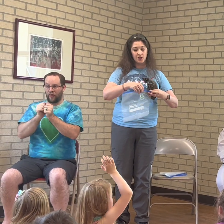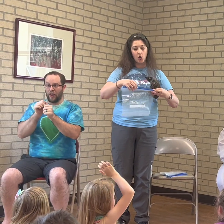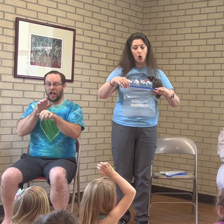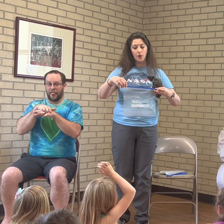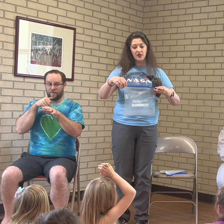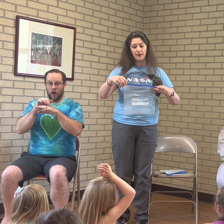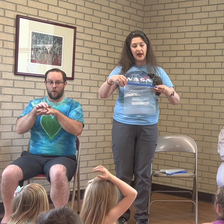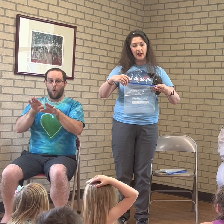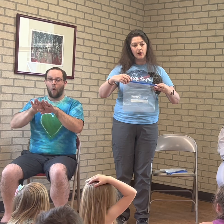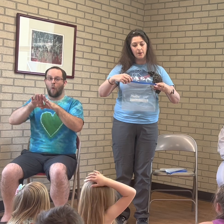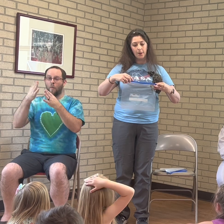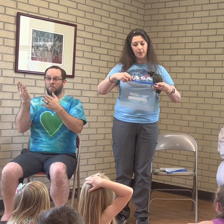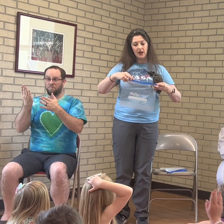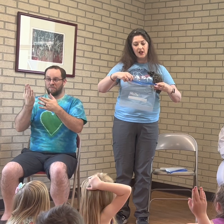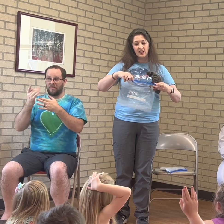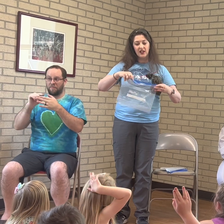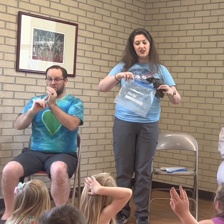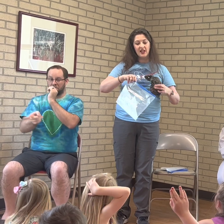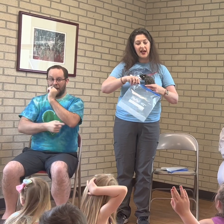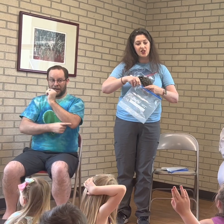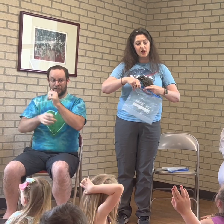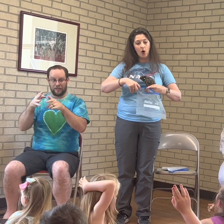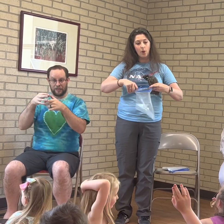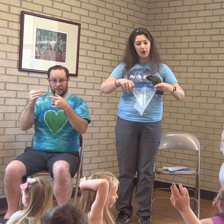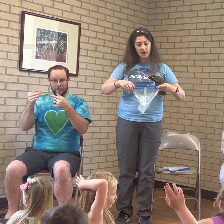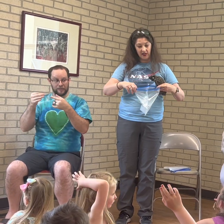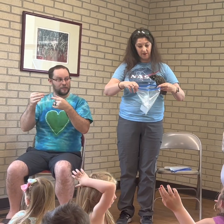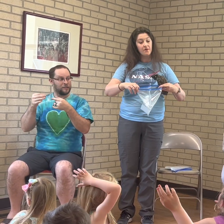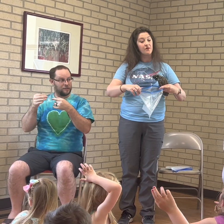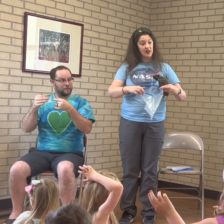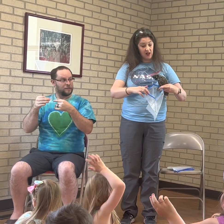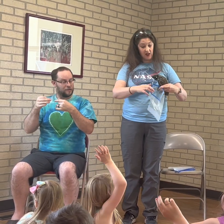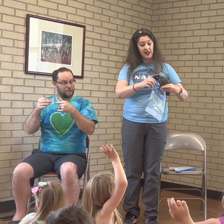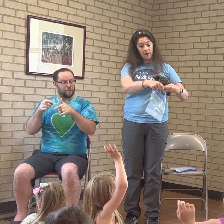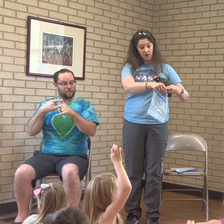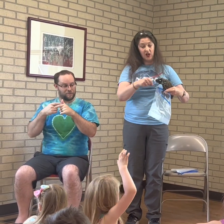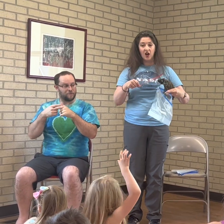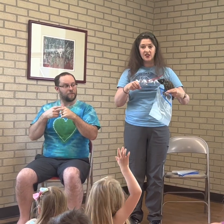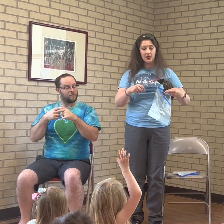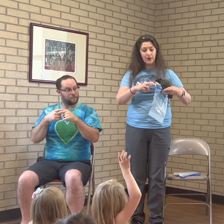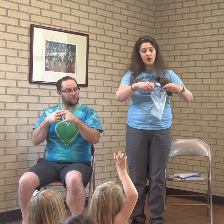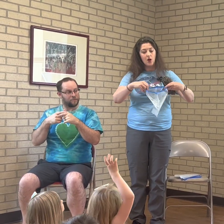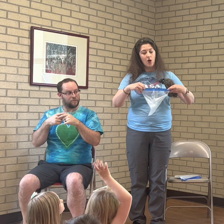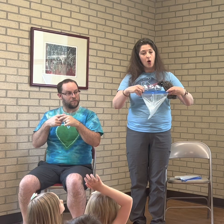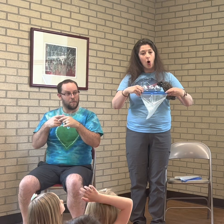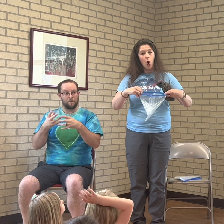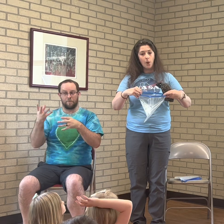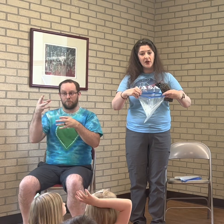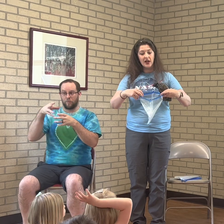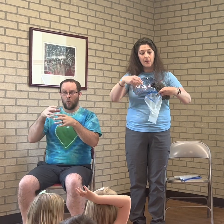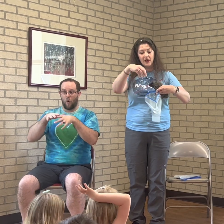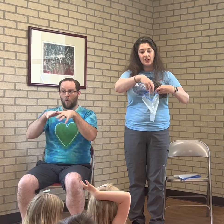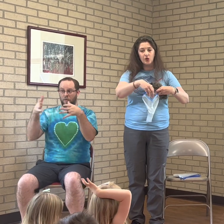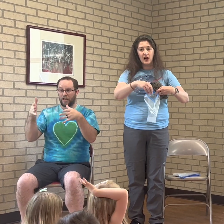to open the bag, get it to actually open. Yep, you're gonna unzip it, open it up, get the rock